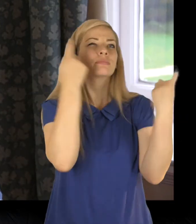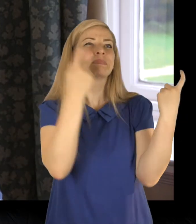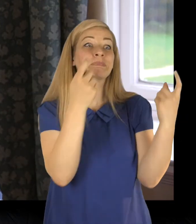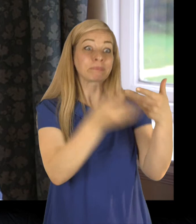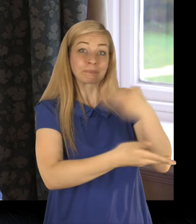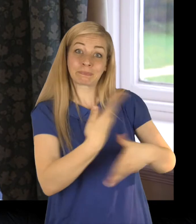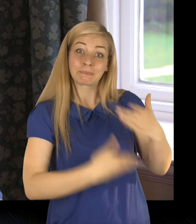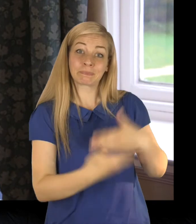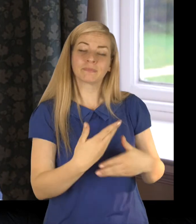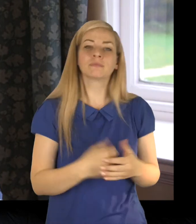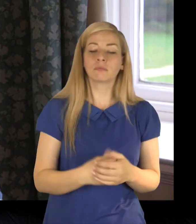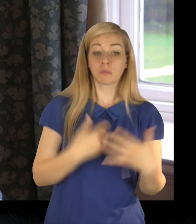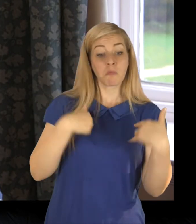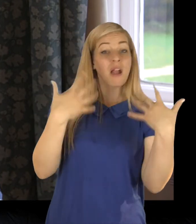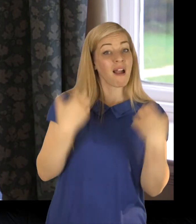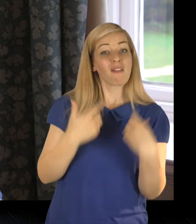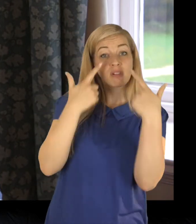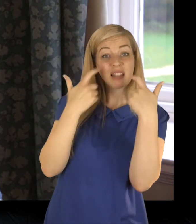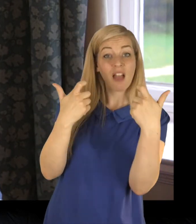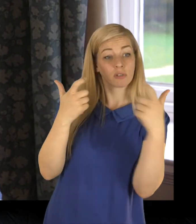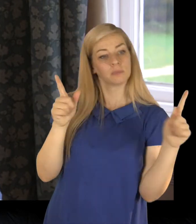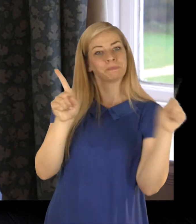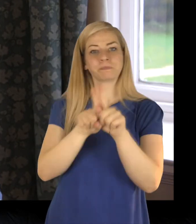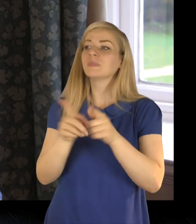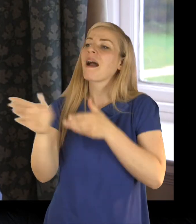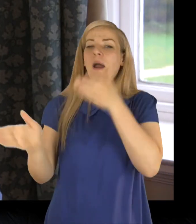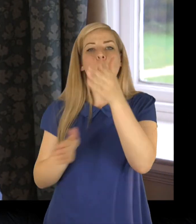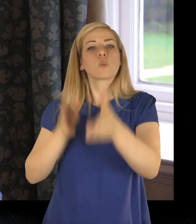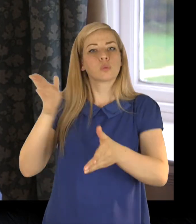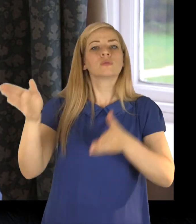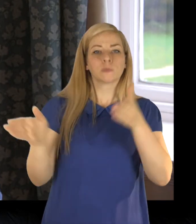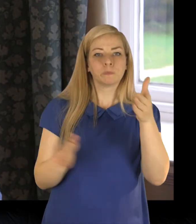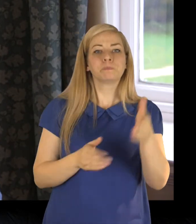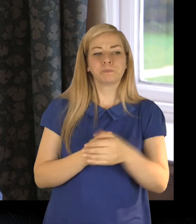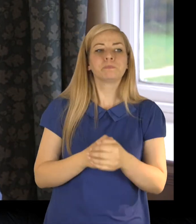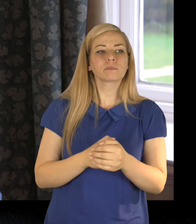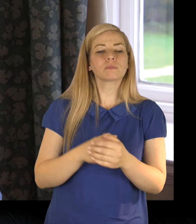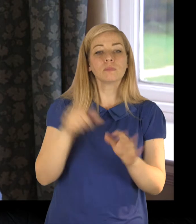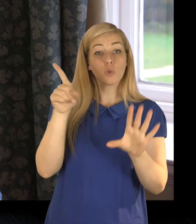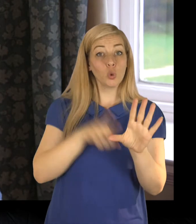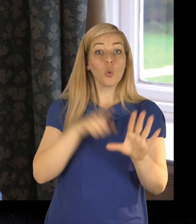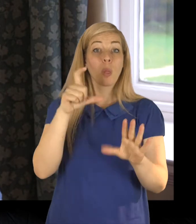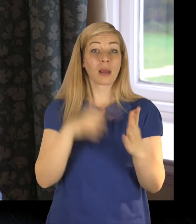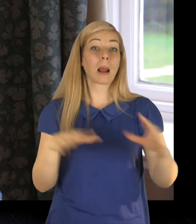Daniel: Well, I have carers that take me out. I go to youth clubs.